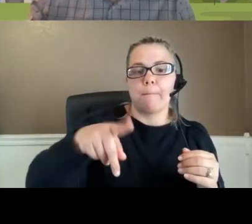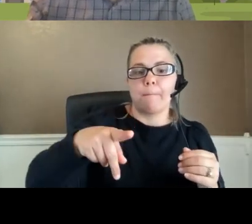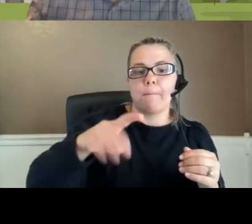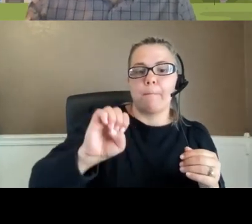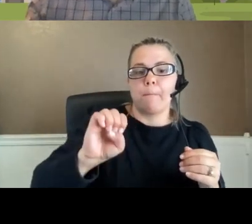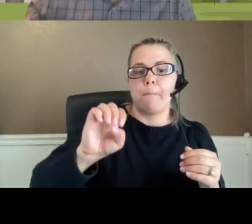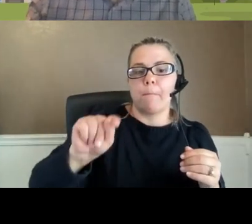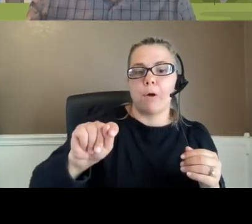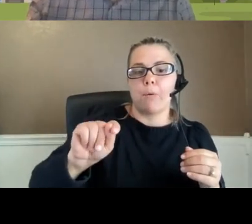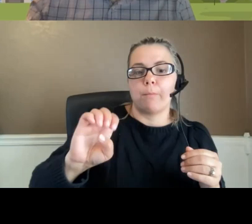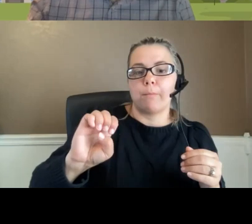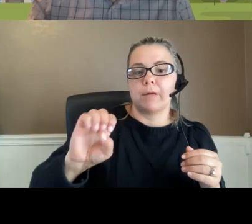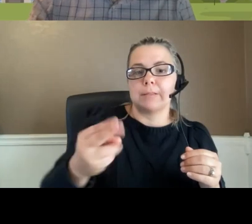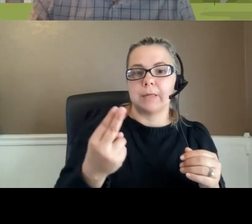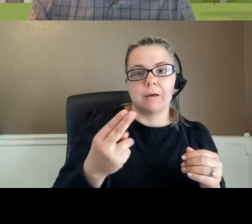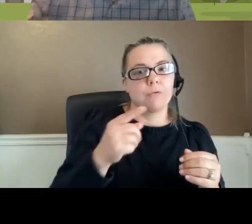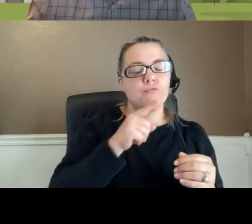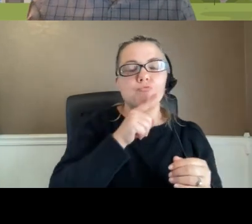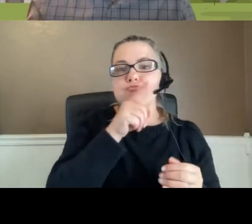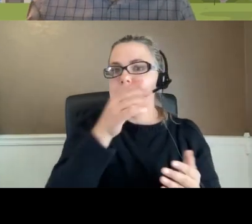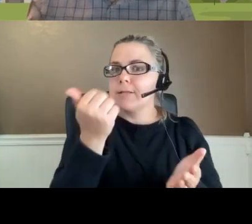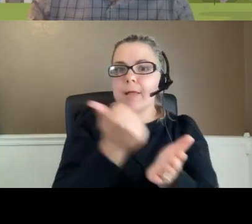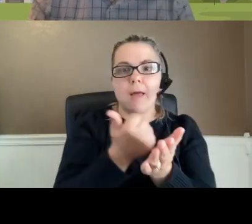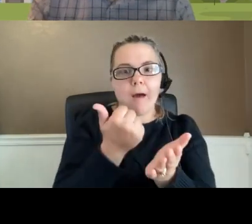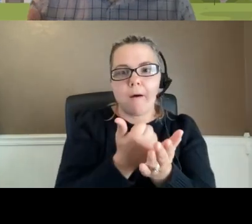are really really helpful with that, right? They can find site-wide issues. They can give